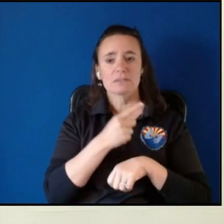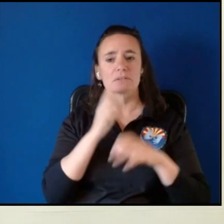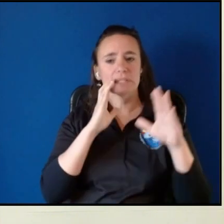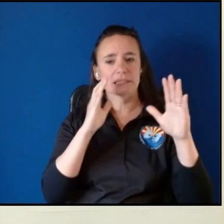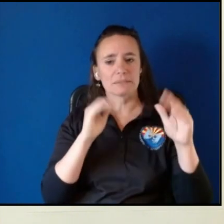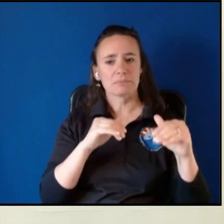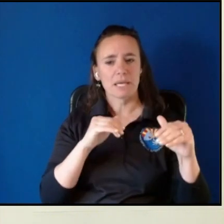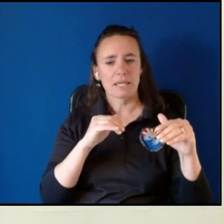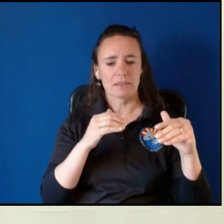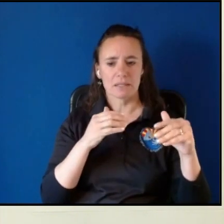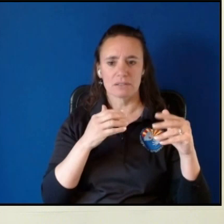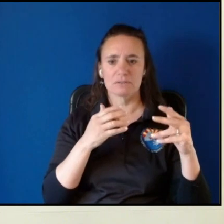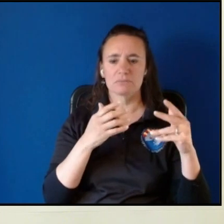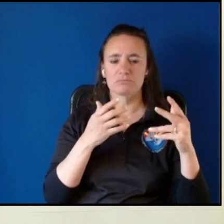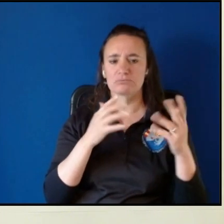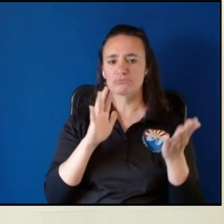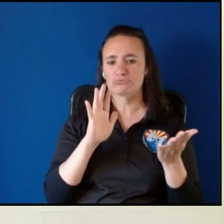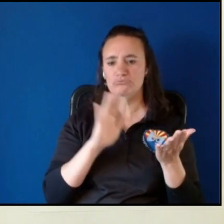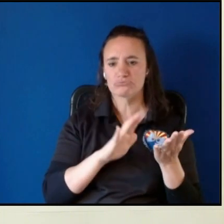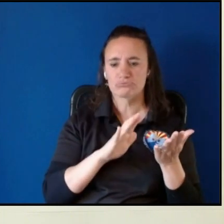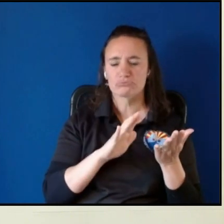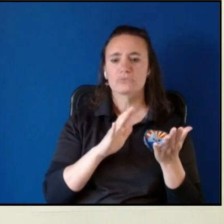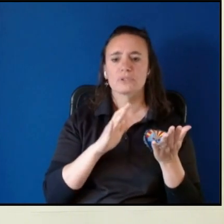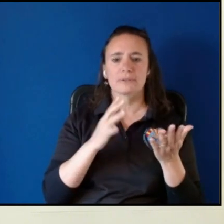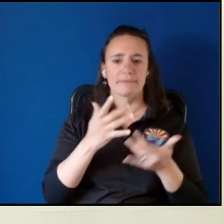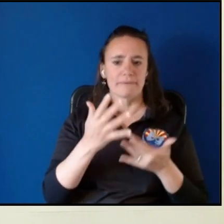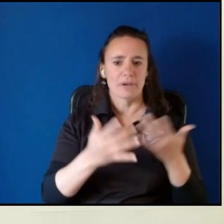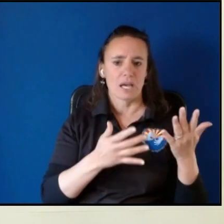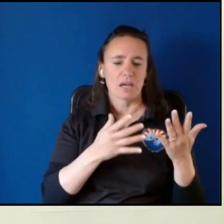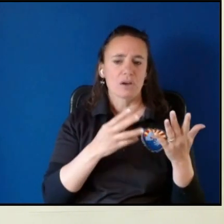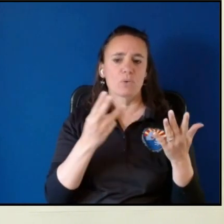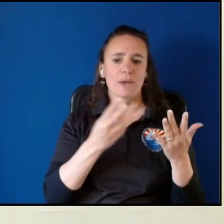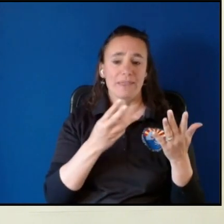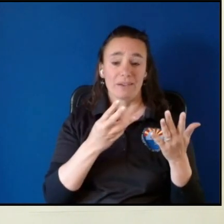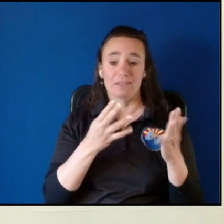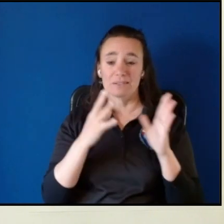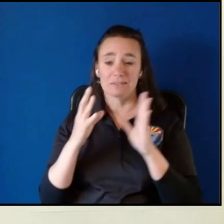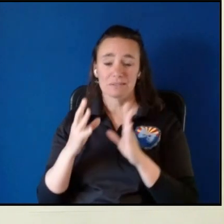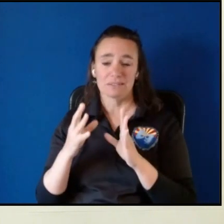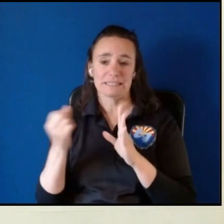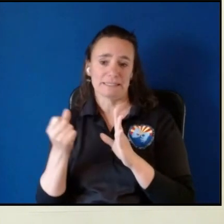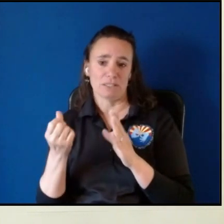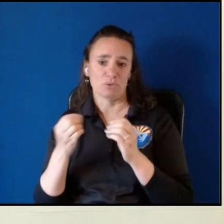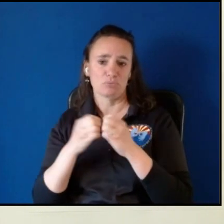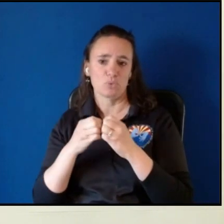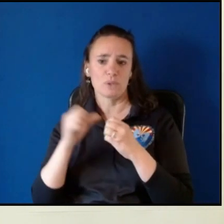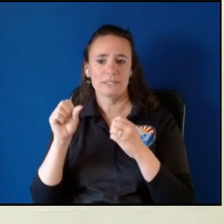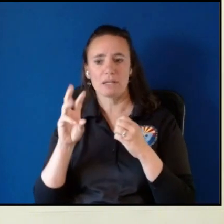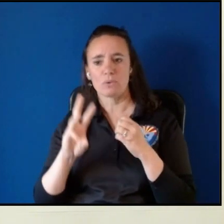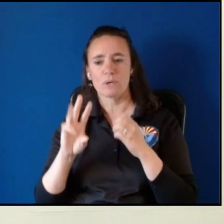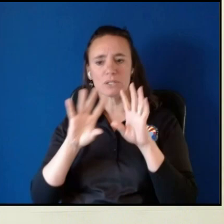weather condition before Saturday. We move back into more typical southwest weather pattern which is typical for fire season.